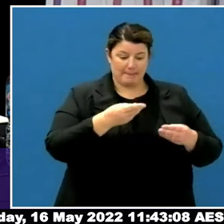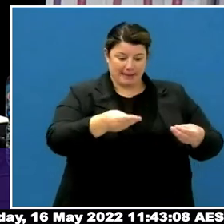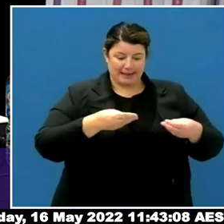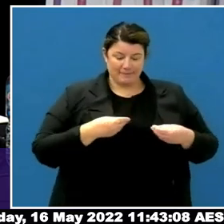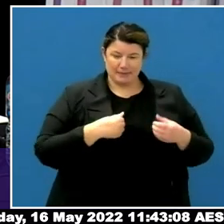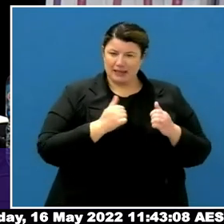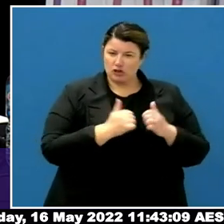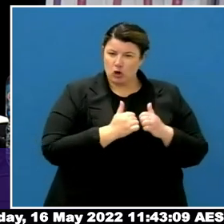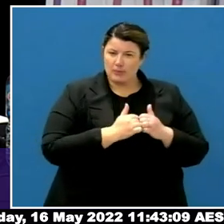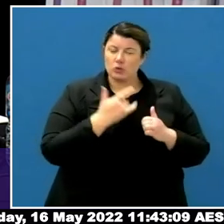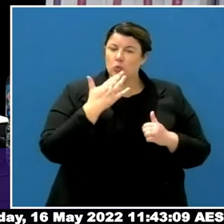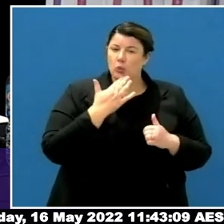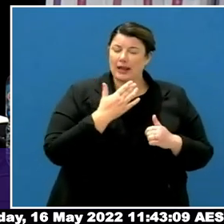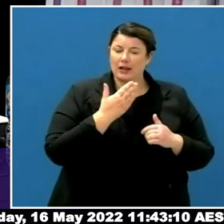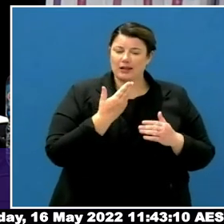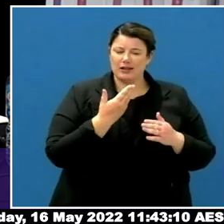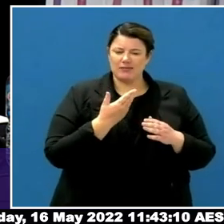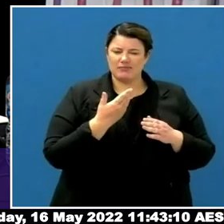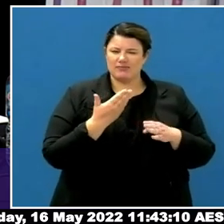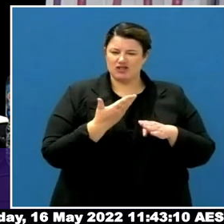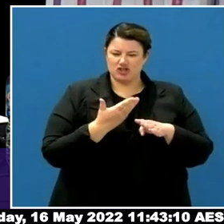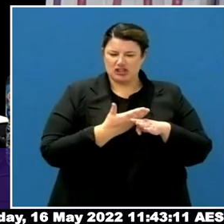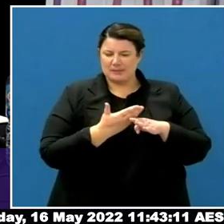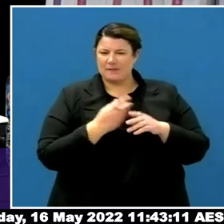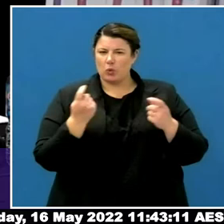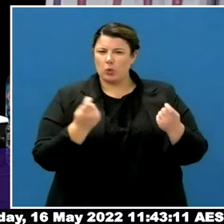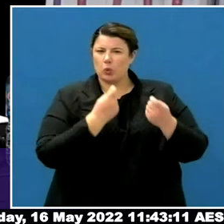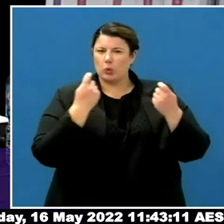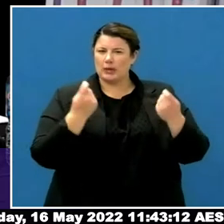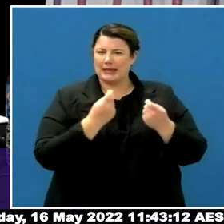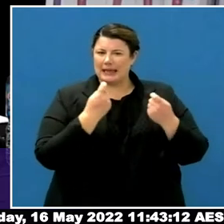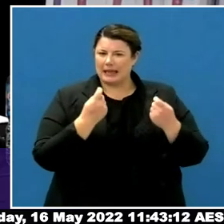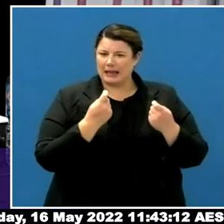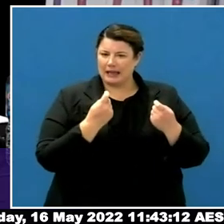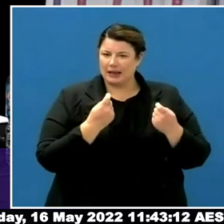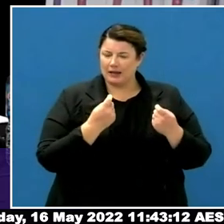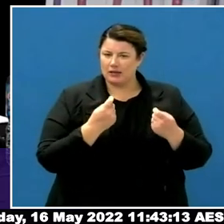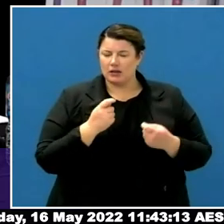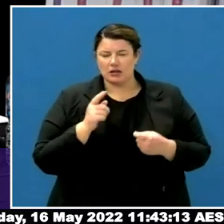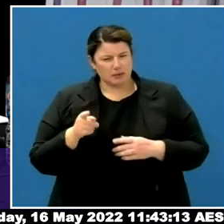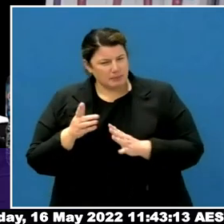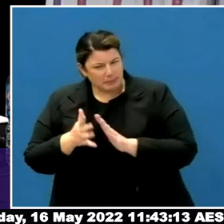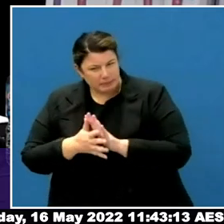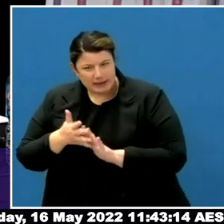Year's Eve. CHAIR: New Year's Eve being the evening before-